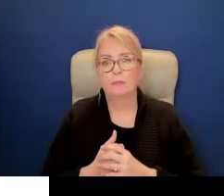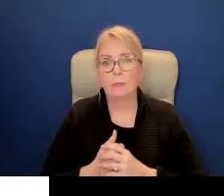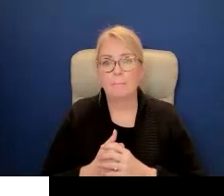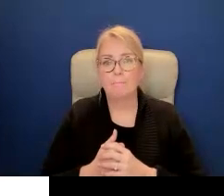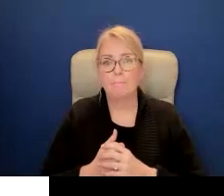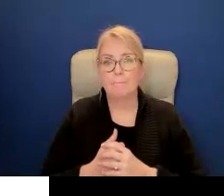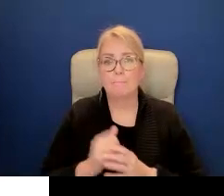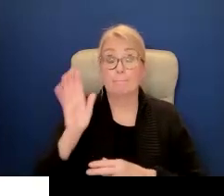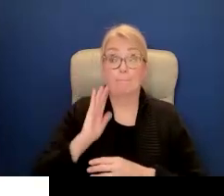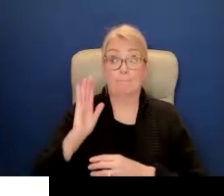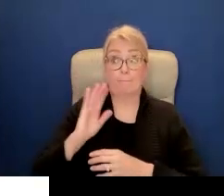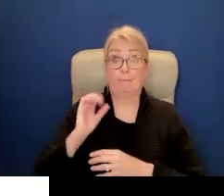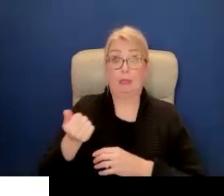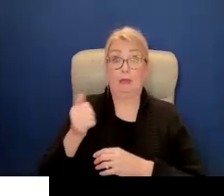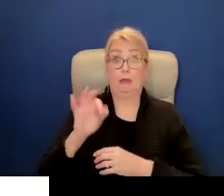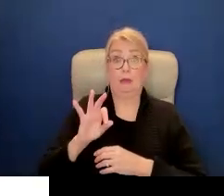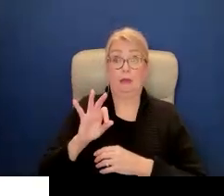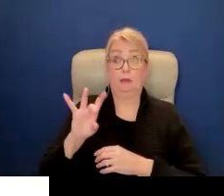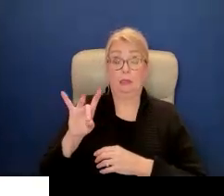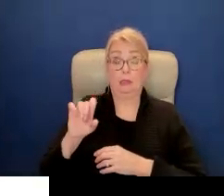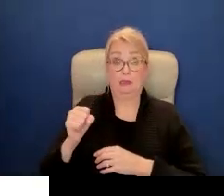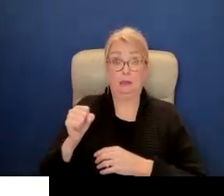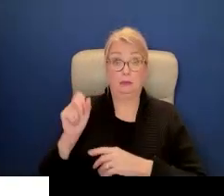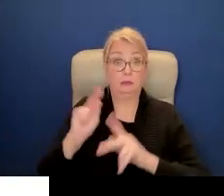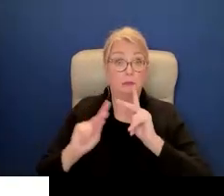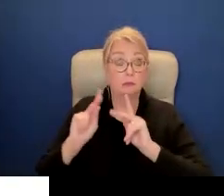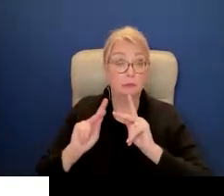the 80s, people were required or the only way